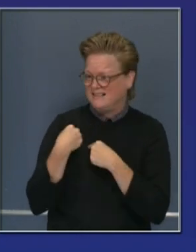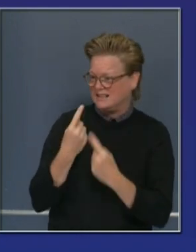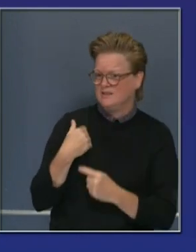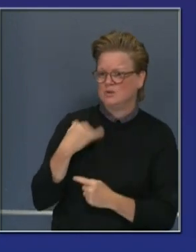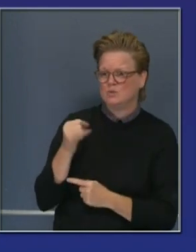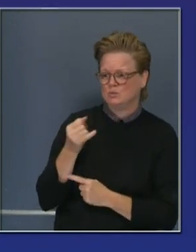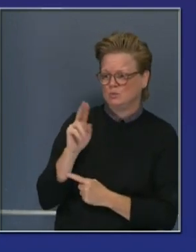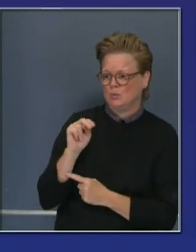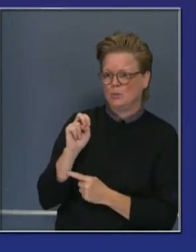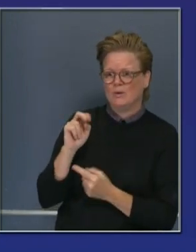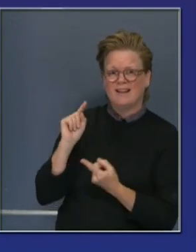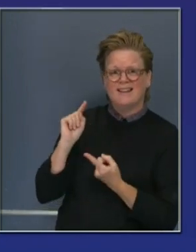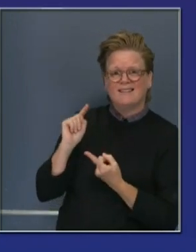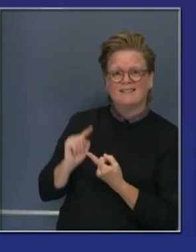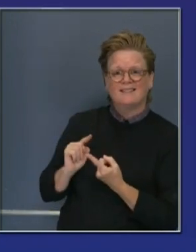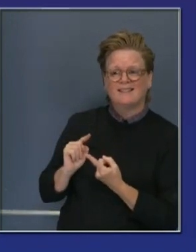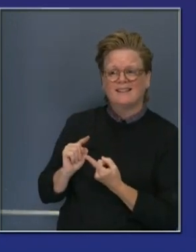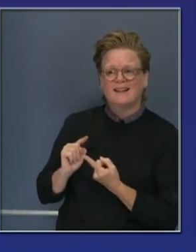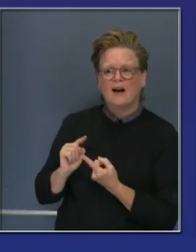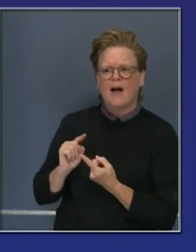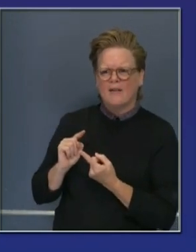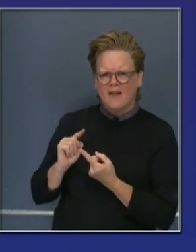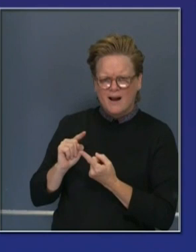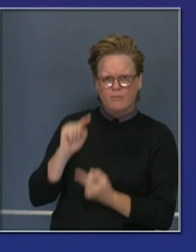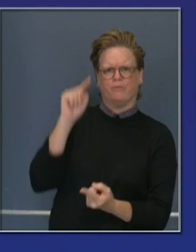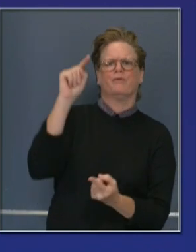GOVERNOR HAD MADE WE NEED TO TALK ABOUT COVID-19 AND THAT WE